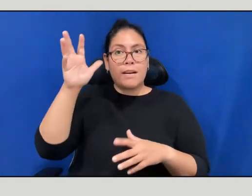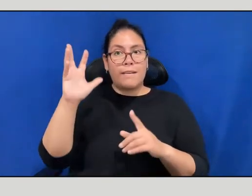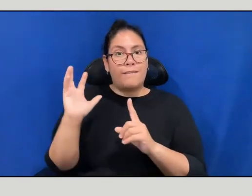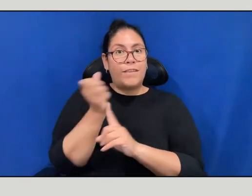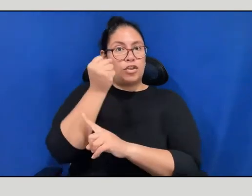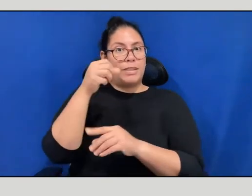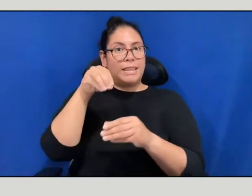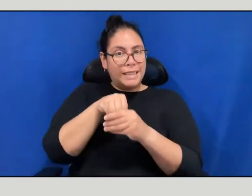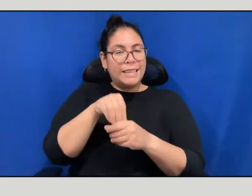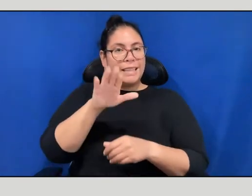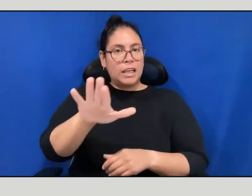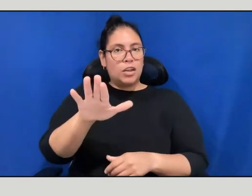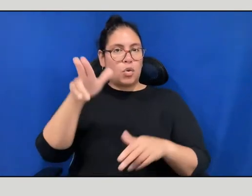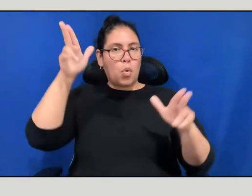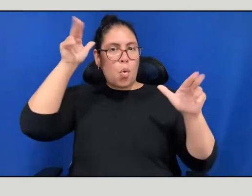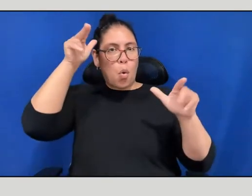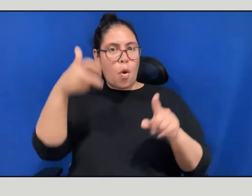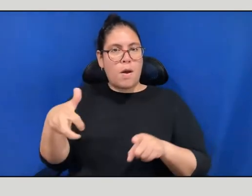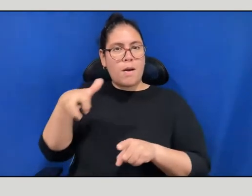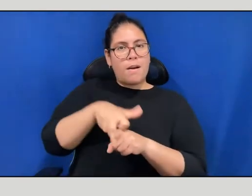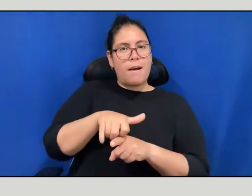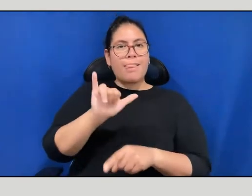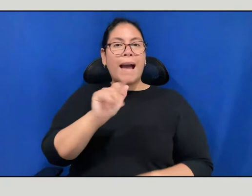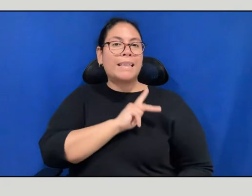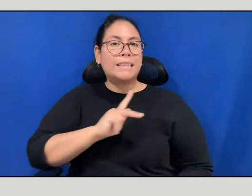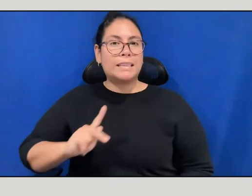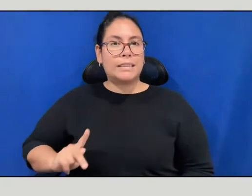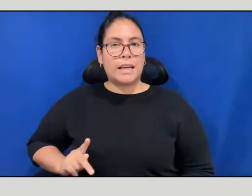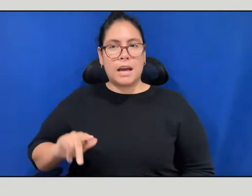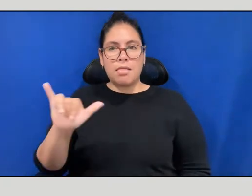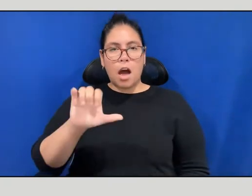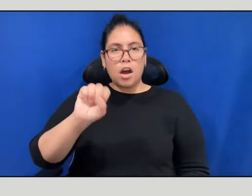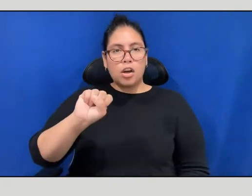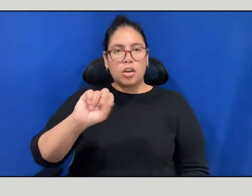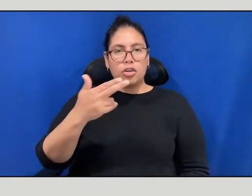Right, like Shango riding his horse. [Elizabeth] Shango!